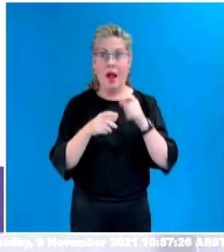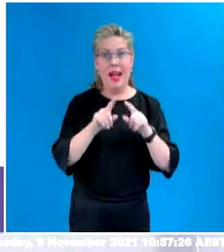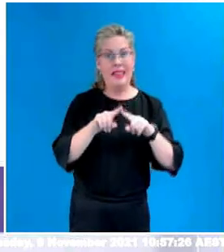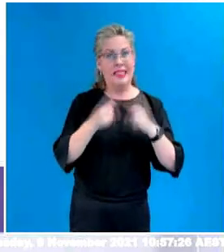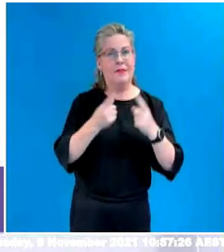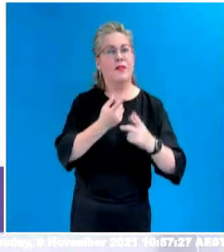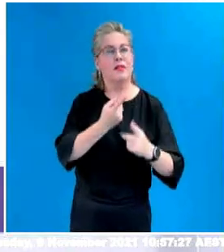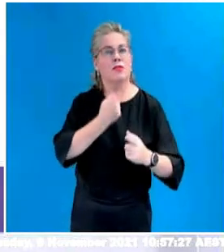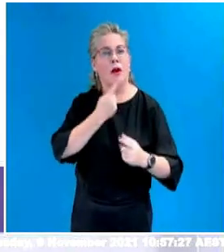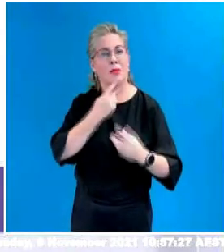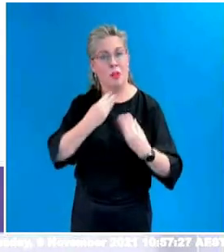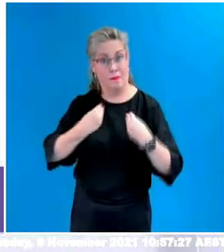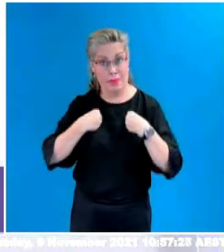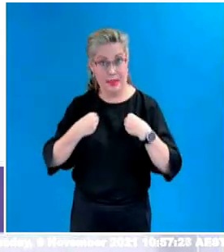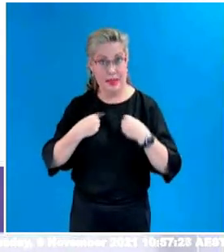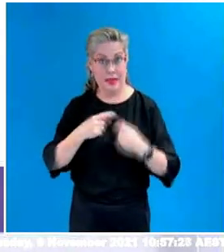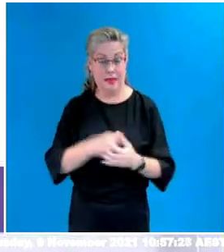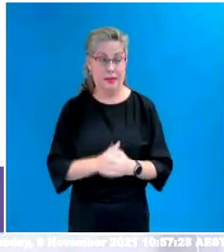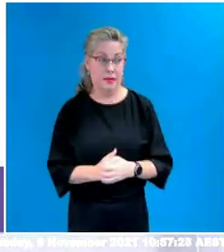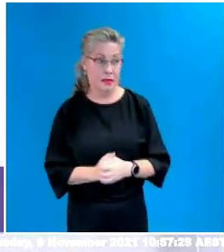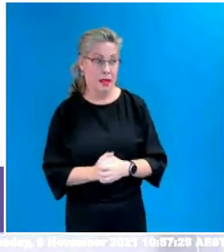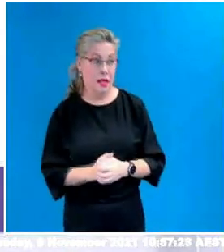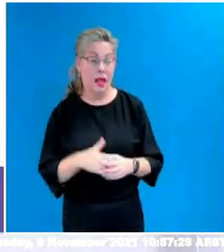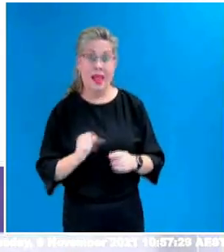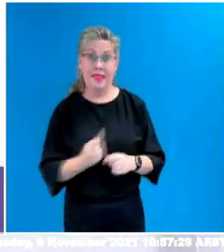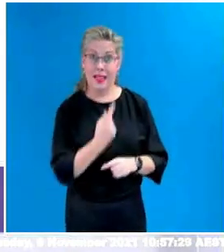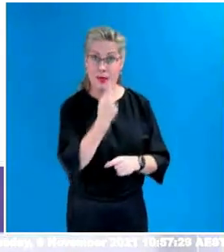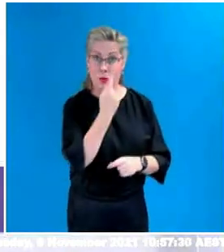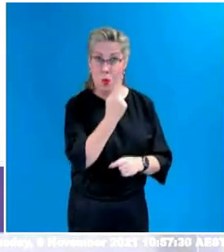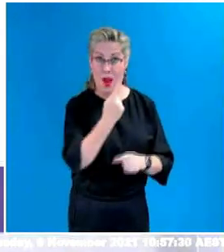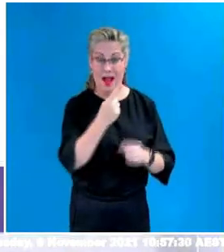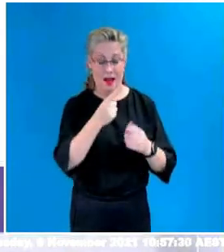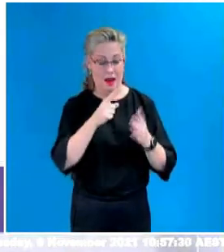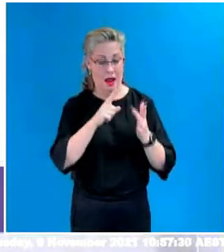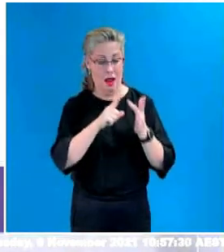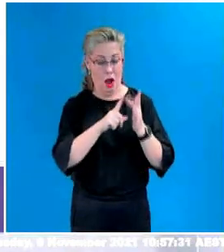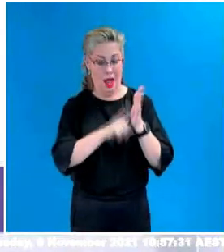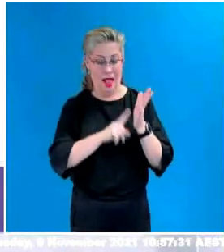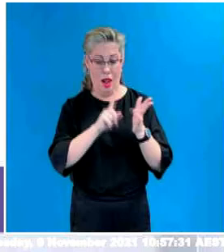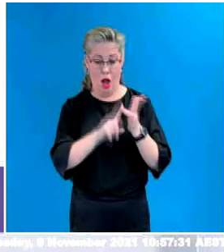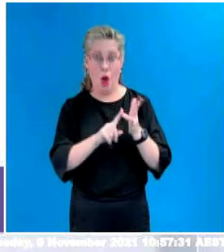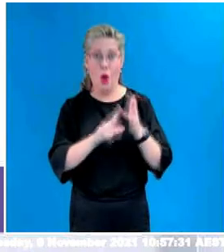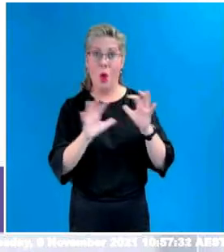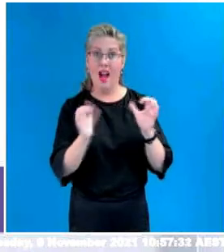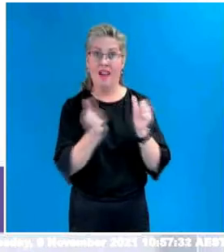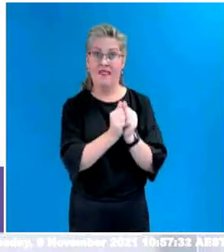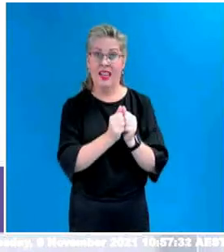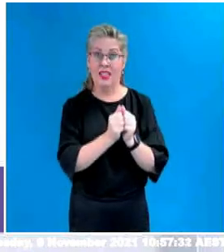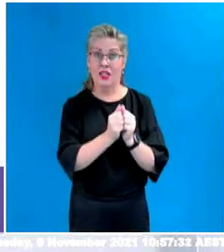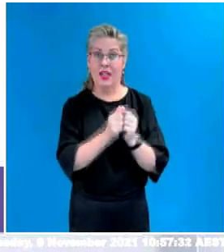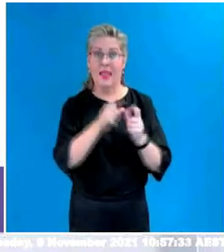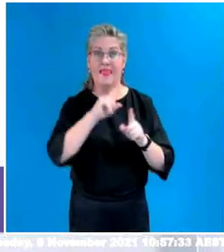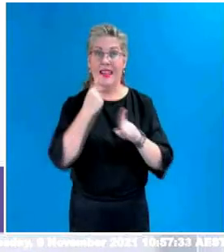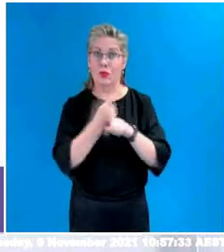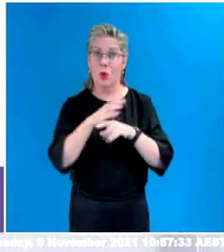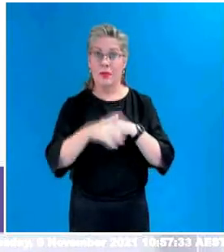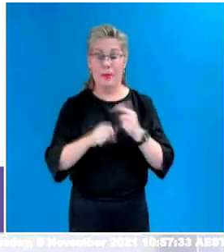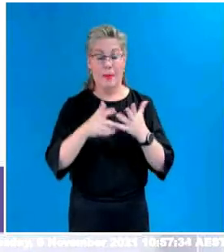One is an ILO convention --- on discrimination in employment and occupation.